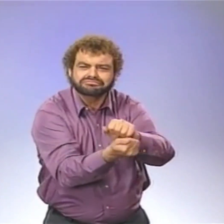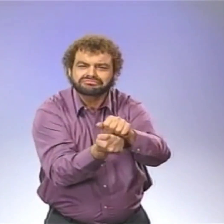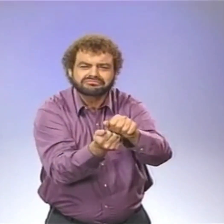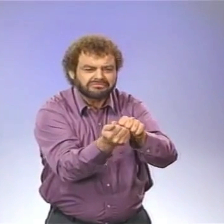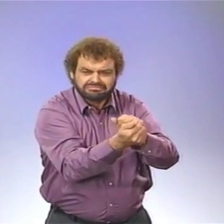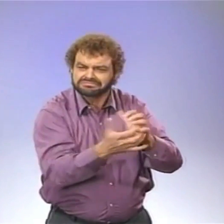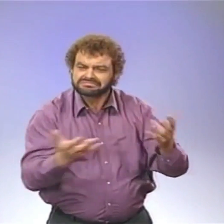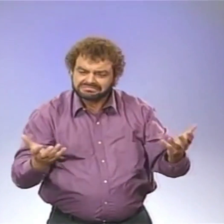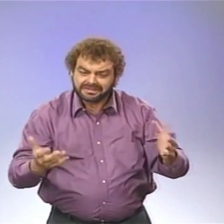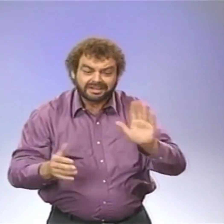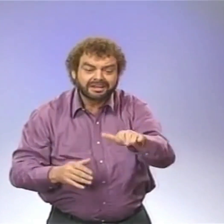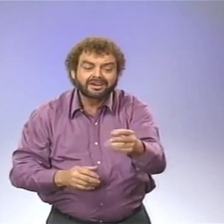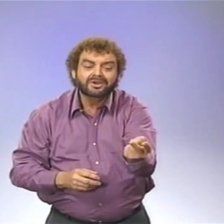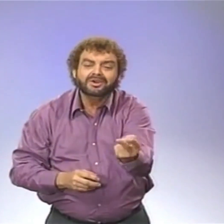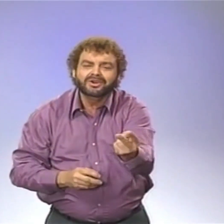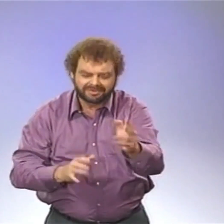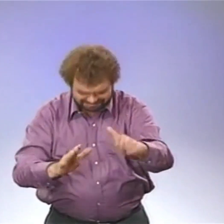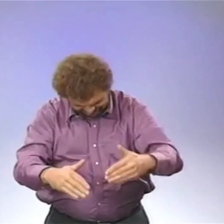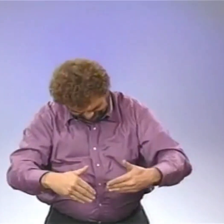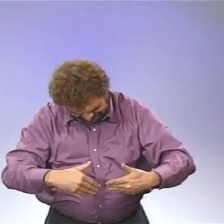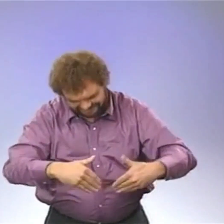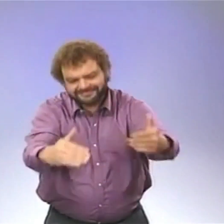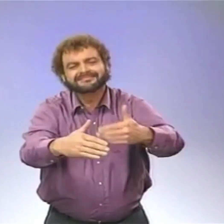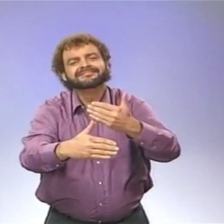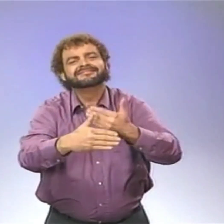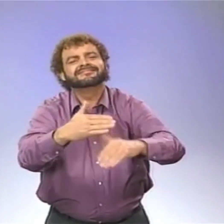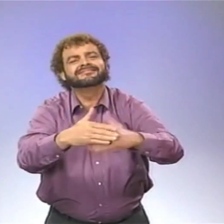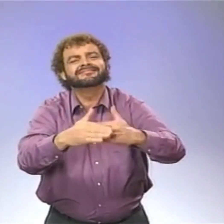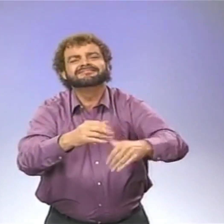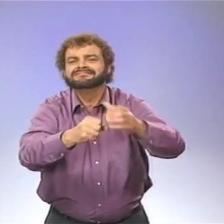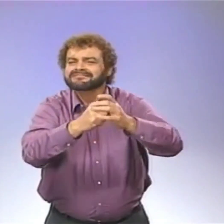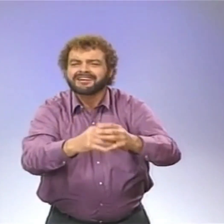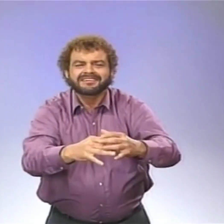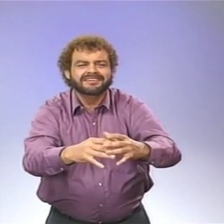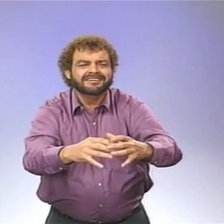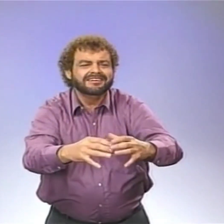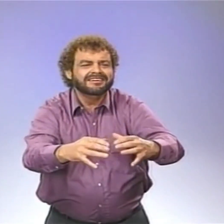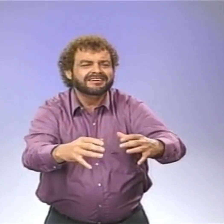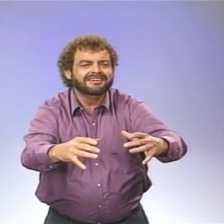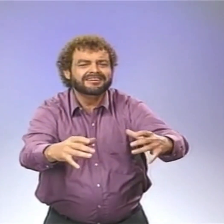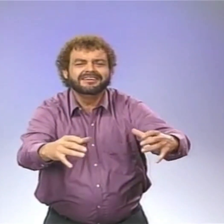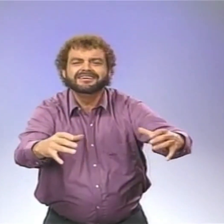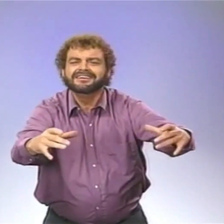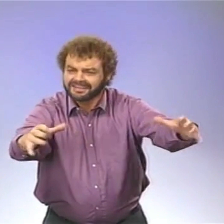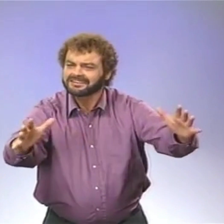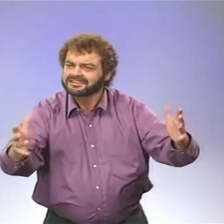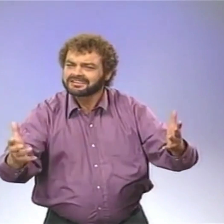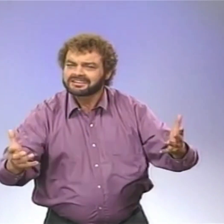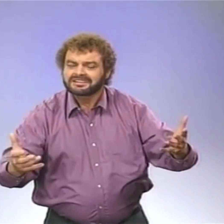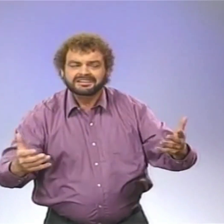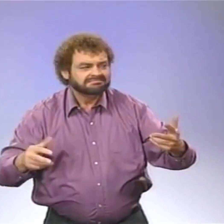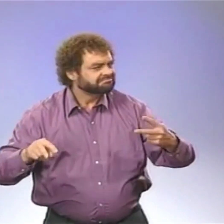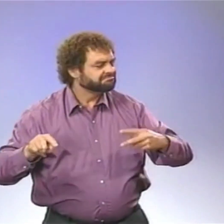yours for food, and all of the beasts of the earth and all of the. To the sky and all of the creatures that move along the ground, everything that has breath and